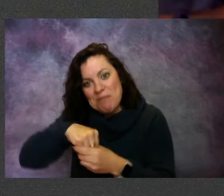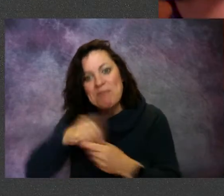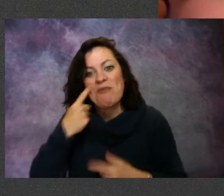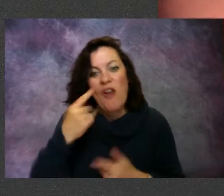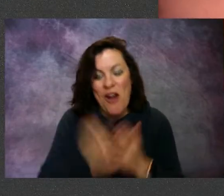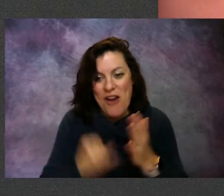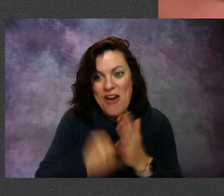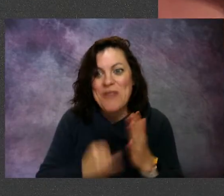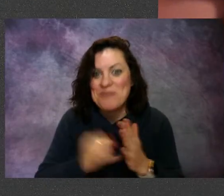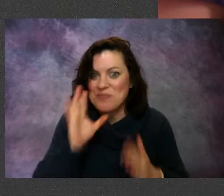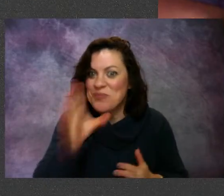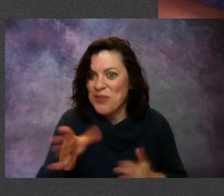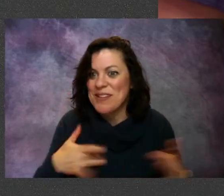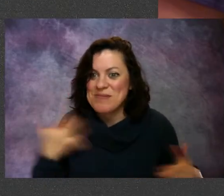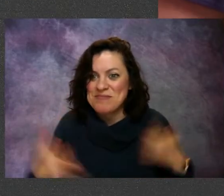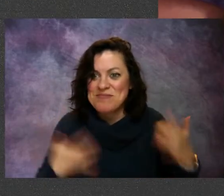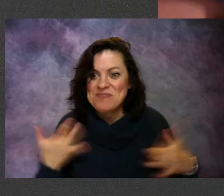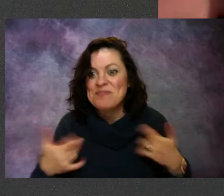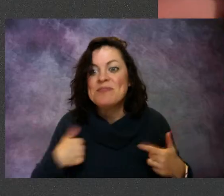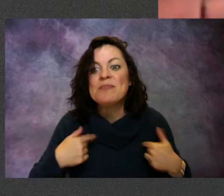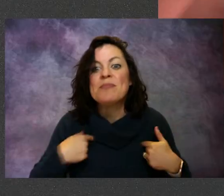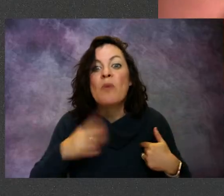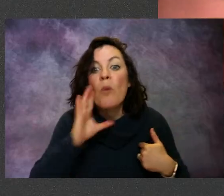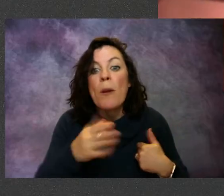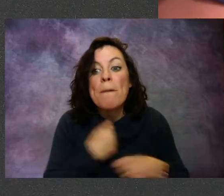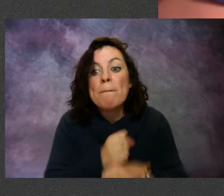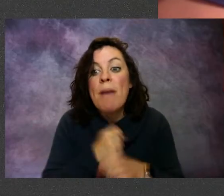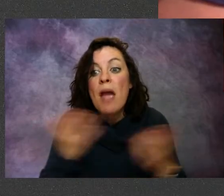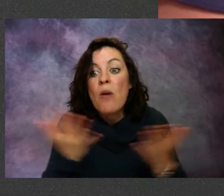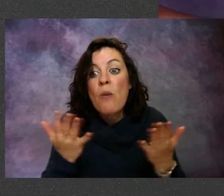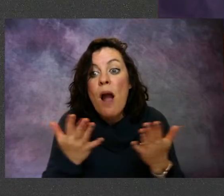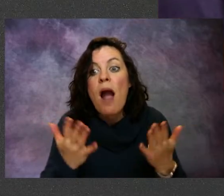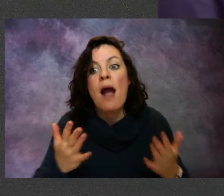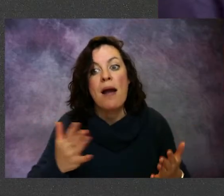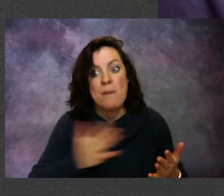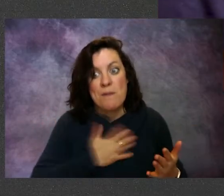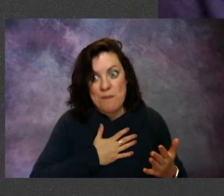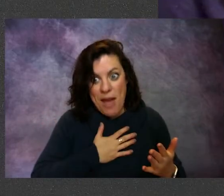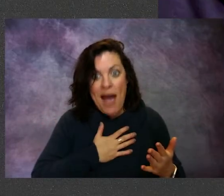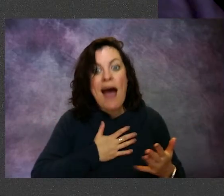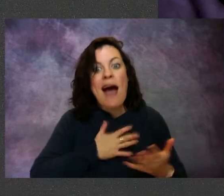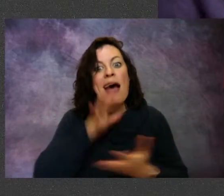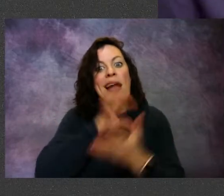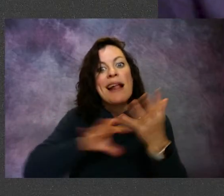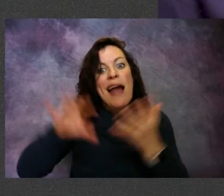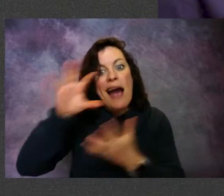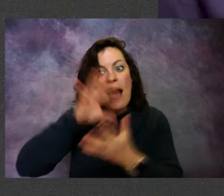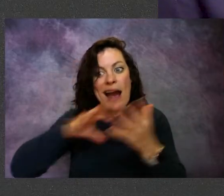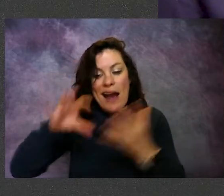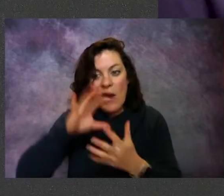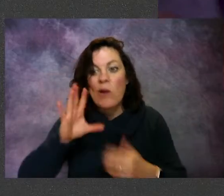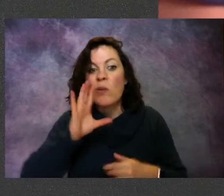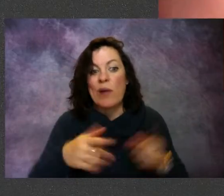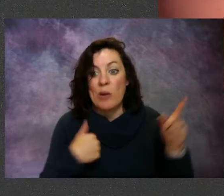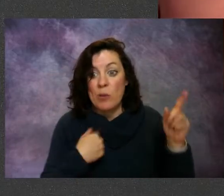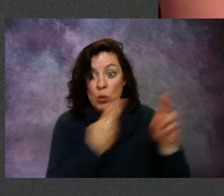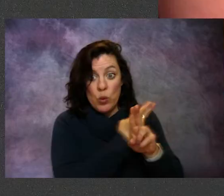We are going to be making our very own science experiment cloud using the science experiment that we had today.